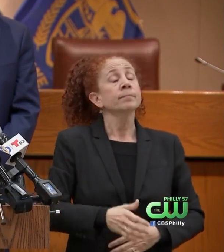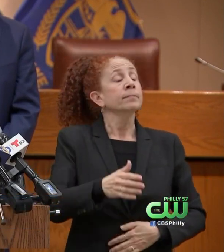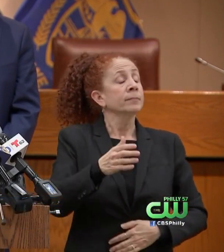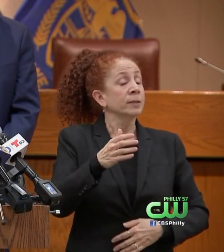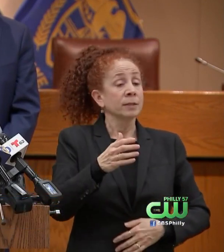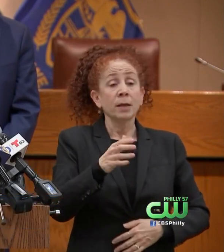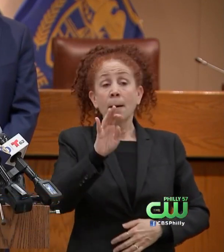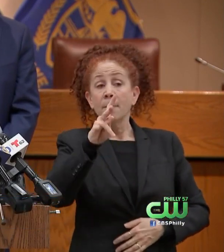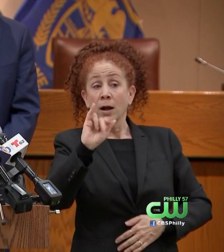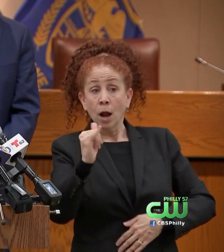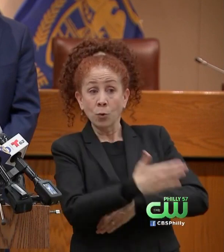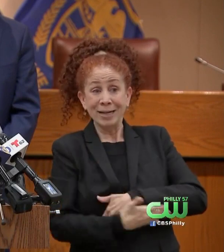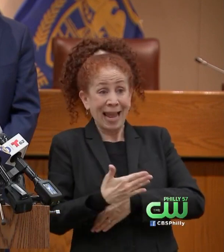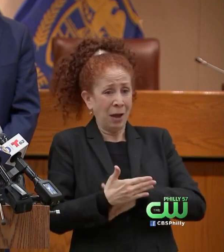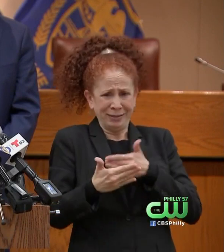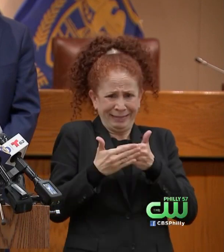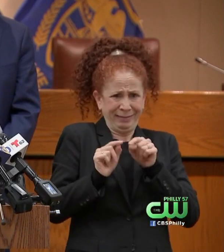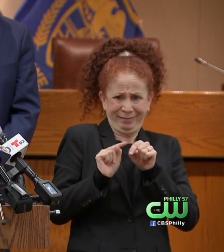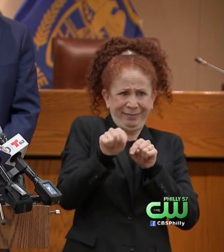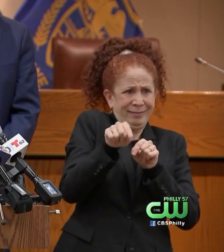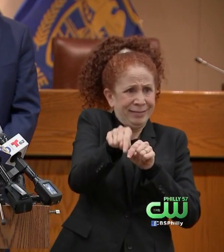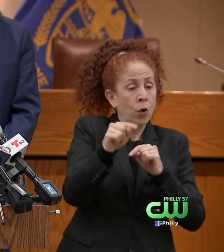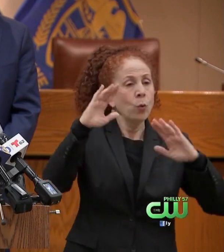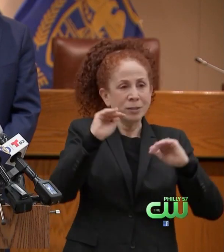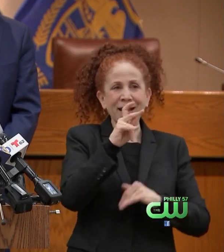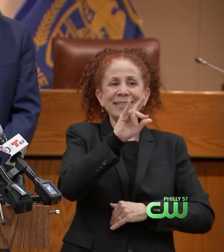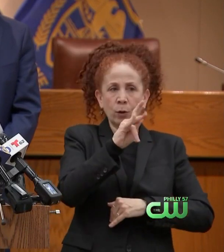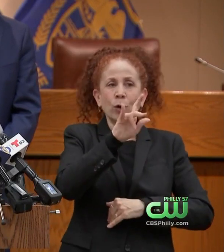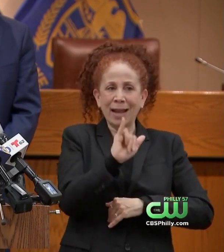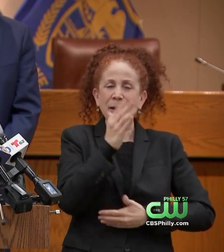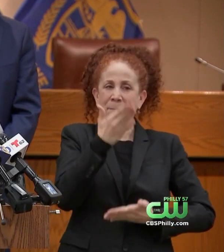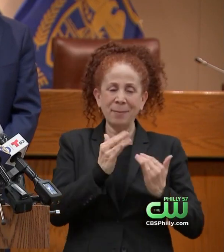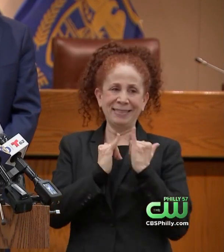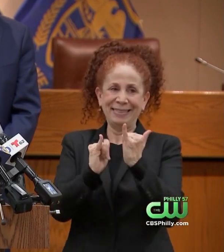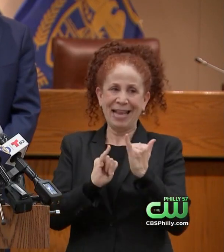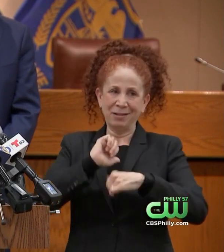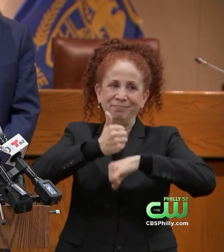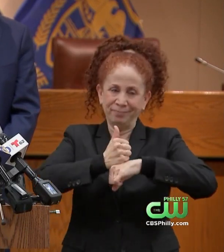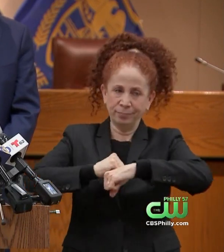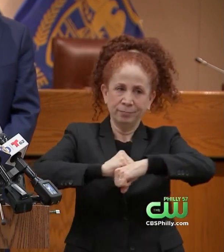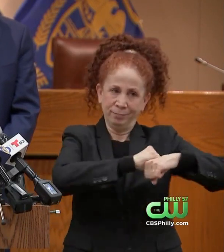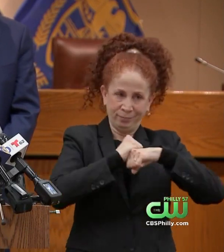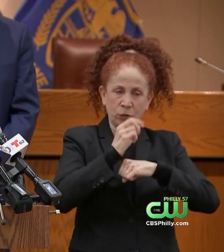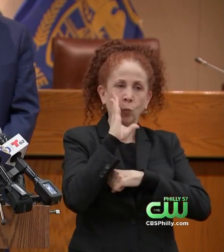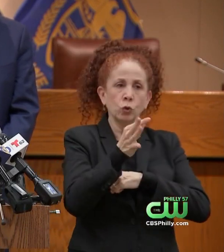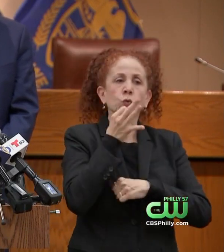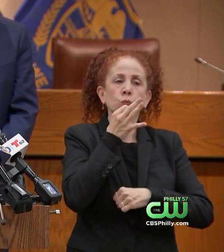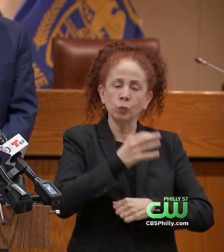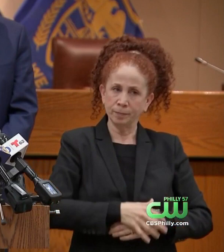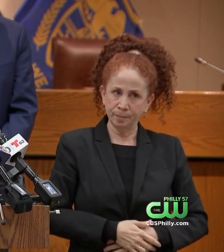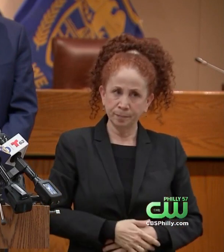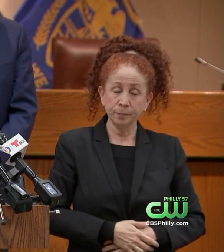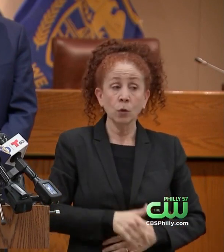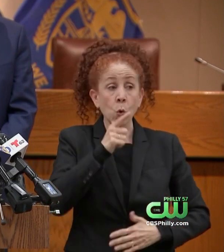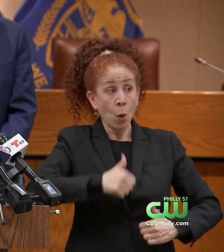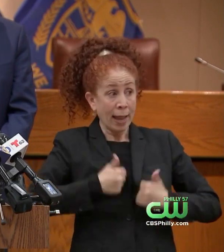MOST COLLEGES AND UNIVERSITIES HAVE MOVED TO ON LINE LEARNING. AS I SAID, WE ARE JUST BLOCKS AWAY FROM MONTGOMERY COUNTY, AND